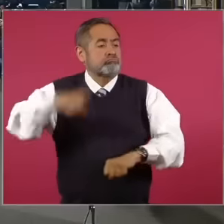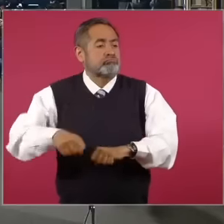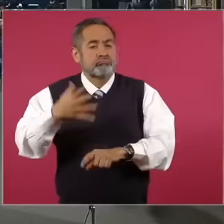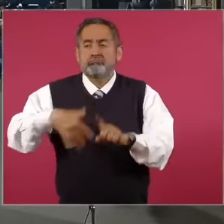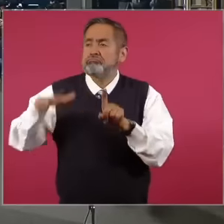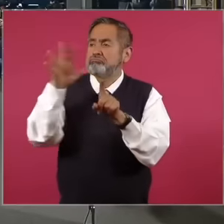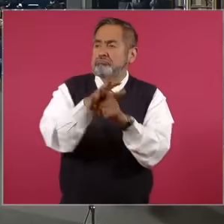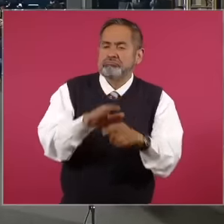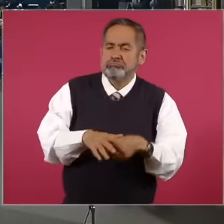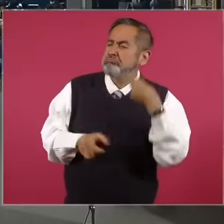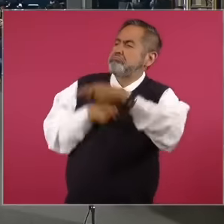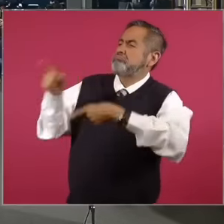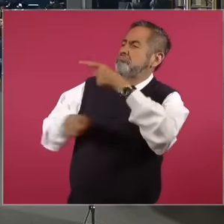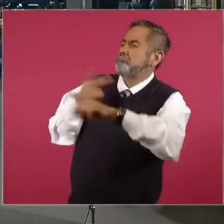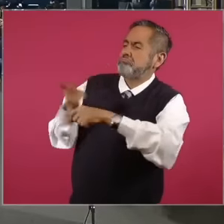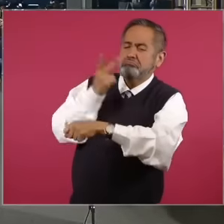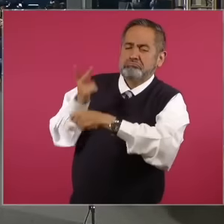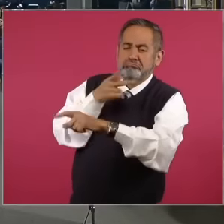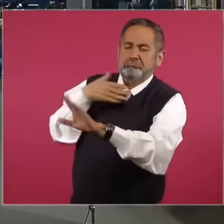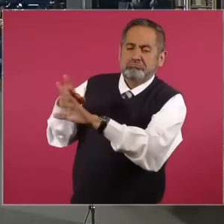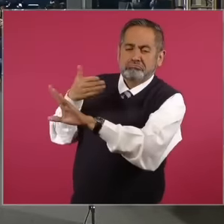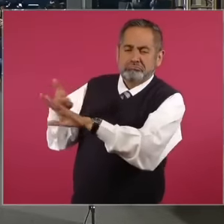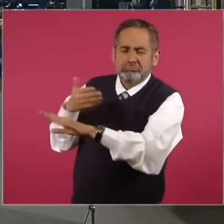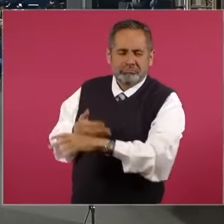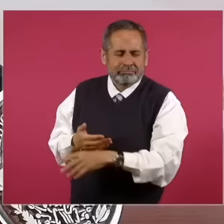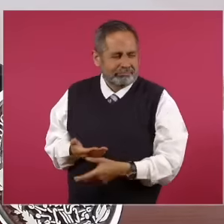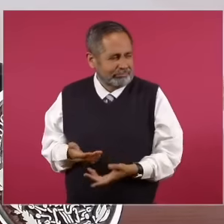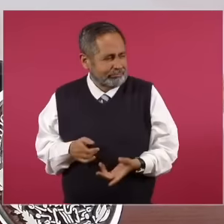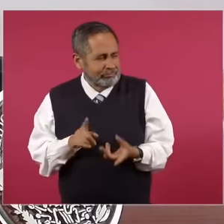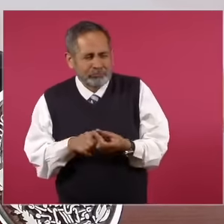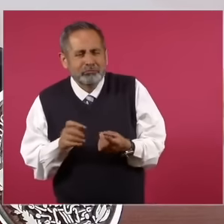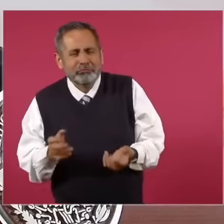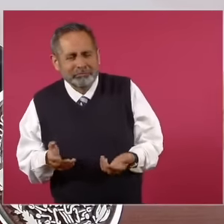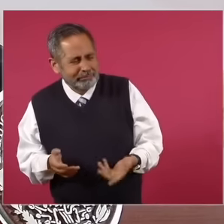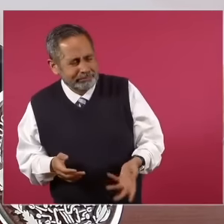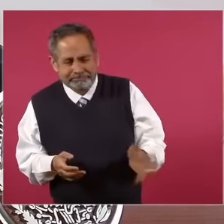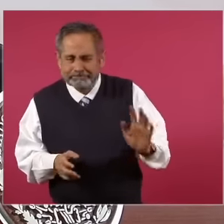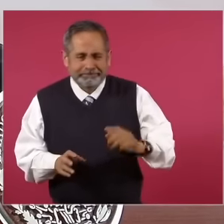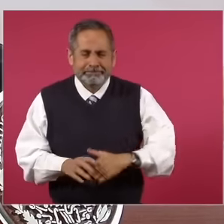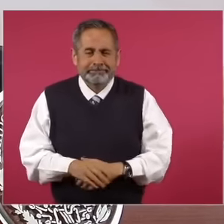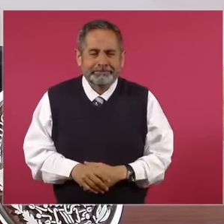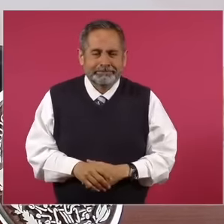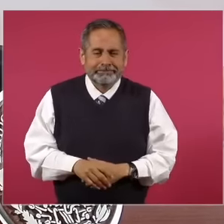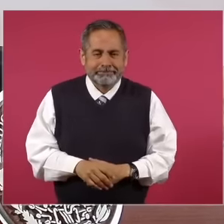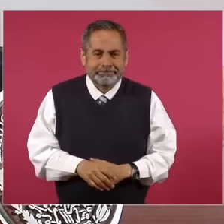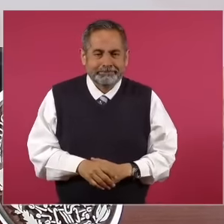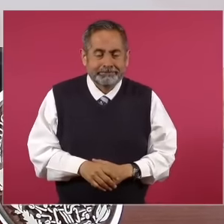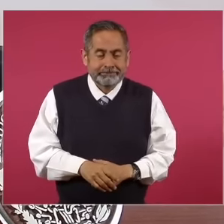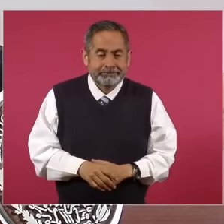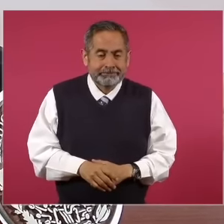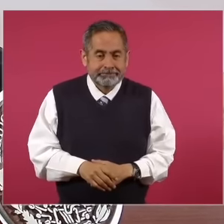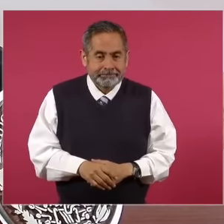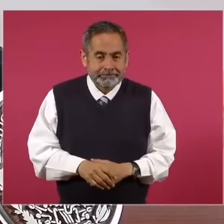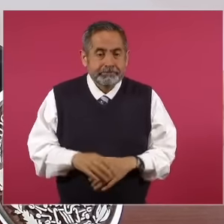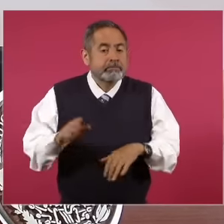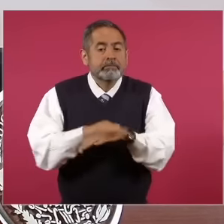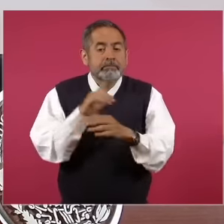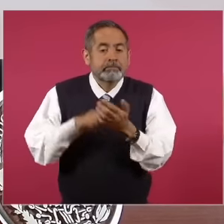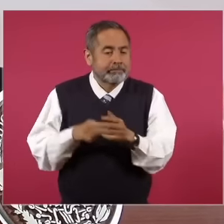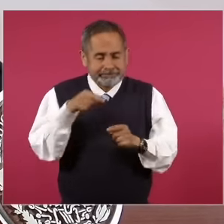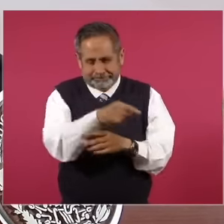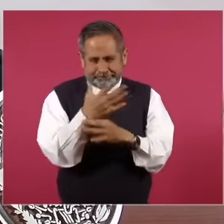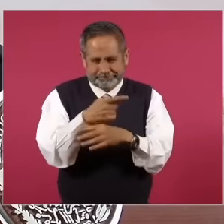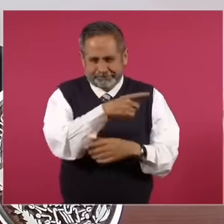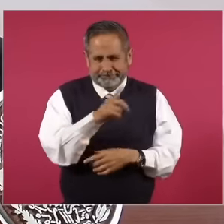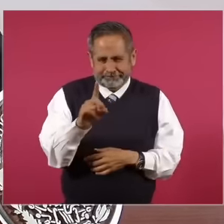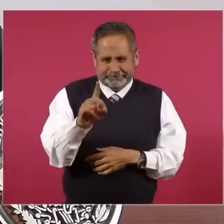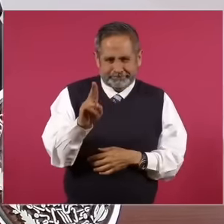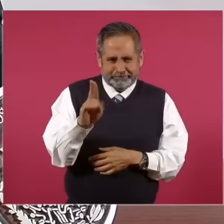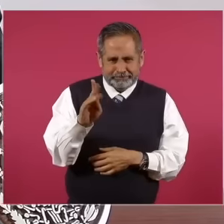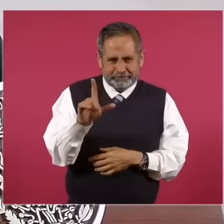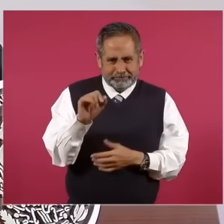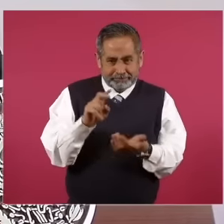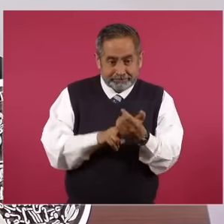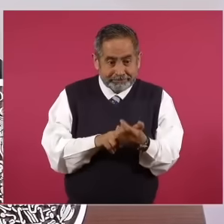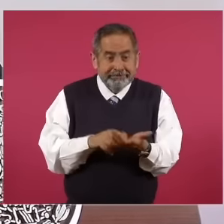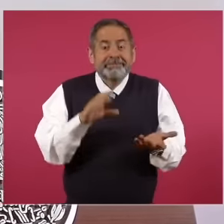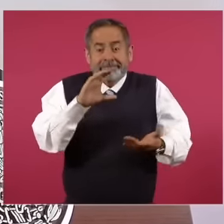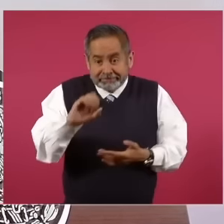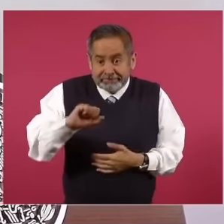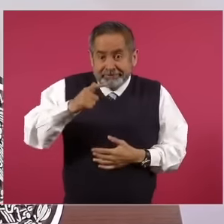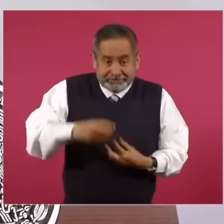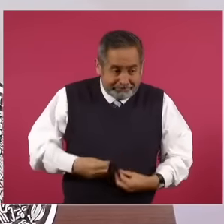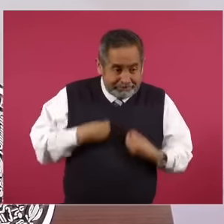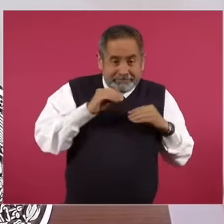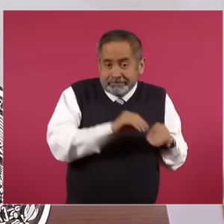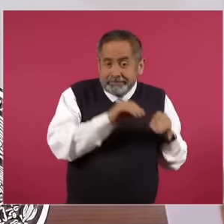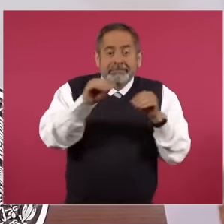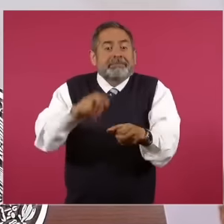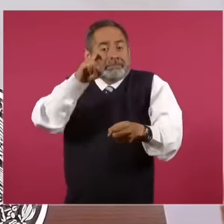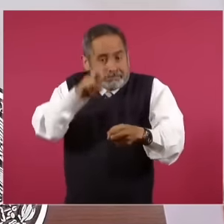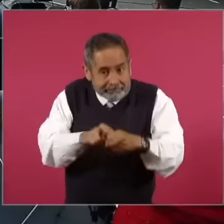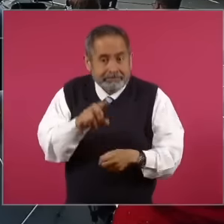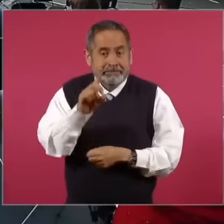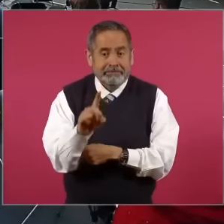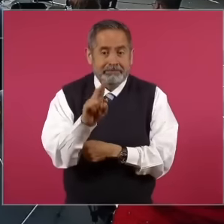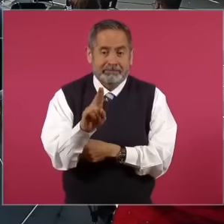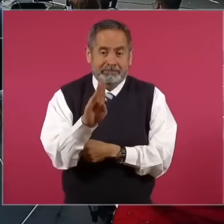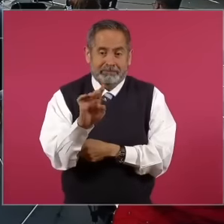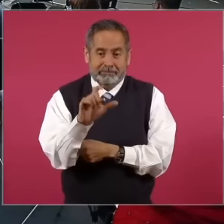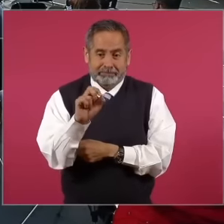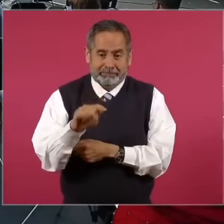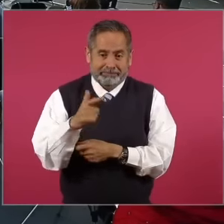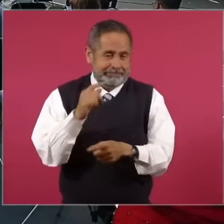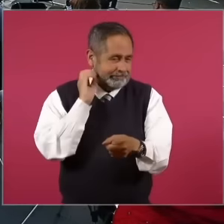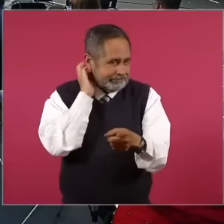censorship But because he mentions Dublin and Salinas was already in Dublin, that is,